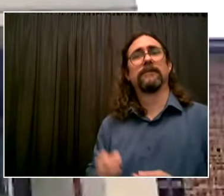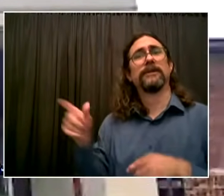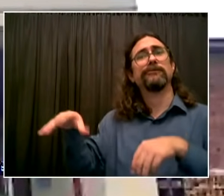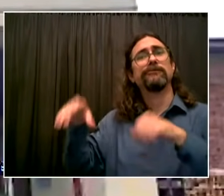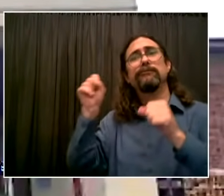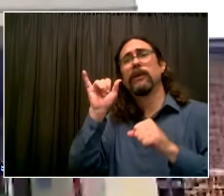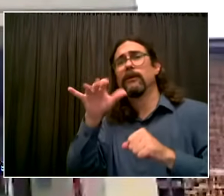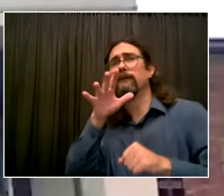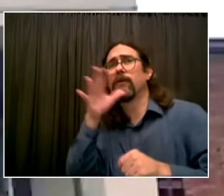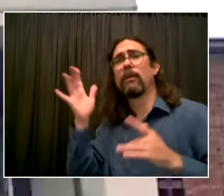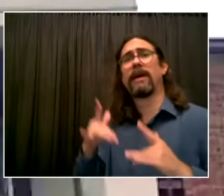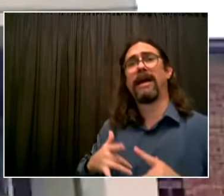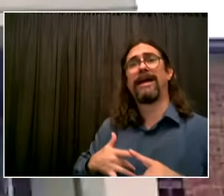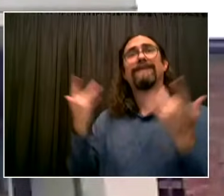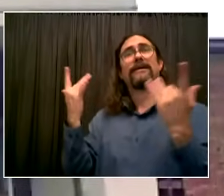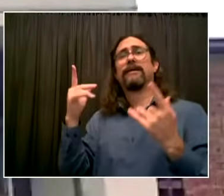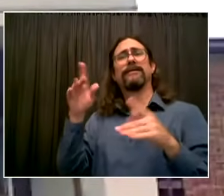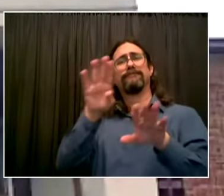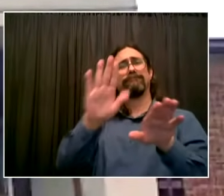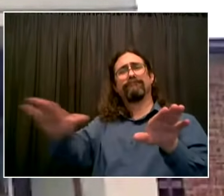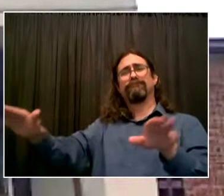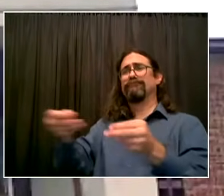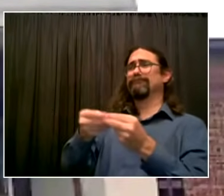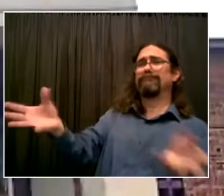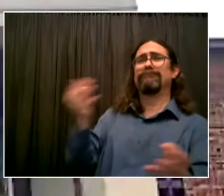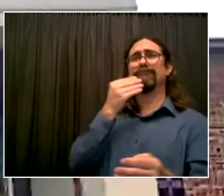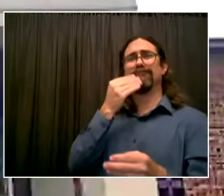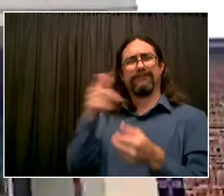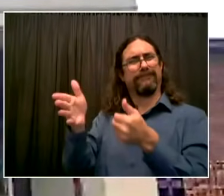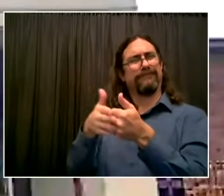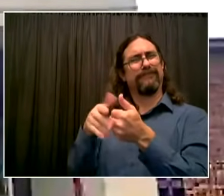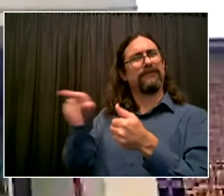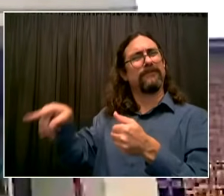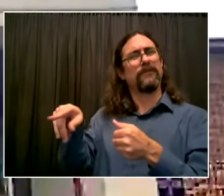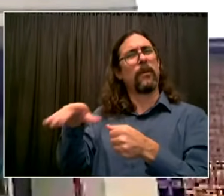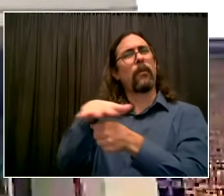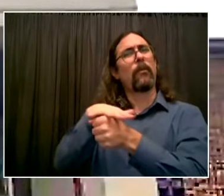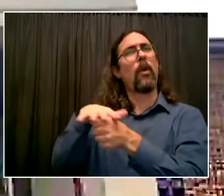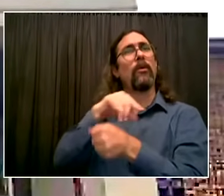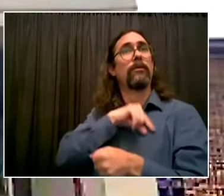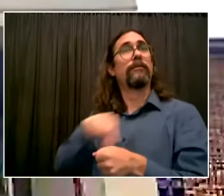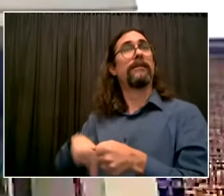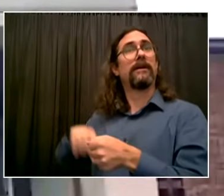HALL, AT THE FARM ITSELF, AND ALSO AT JAMAICA